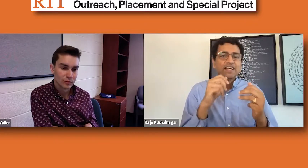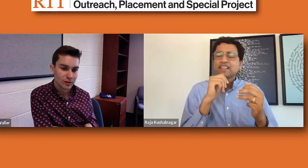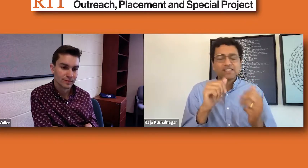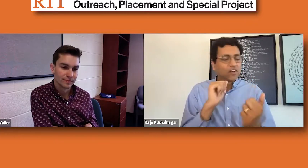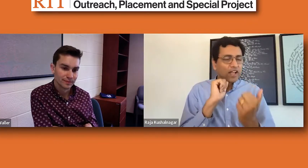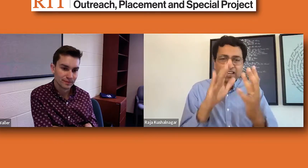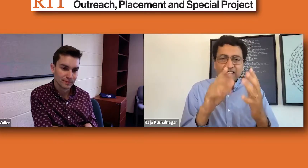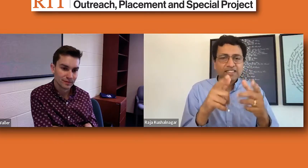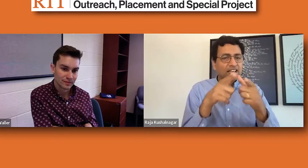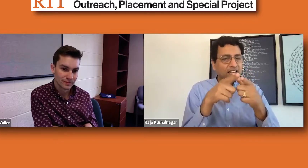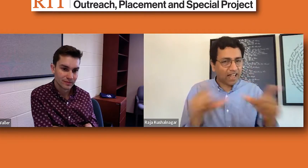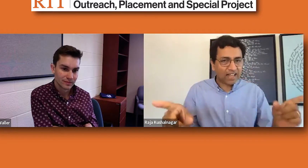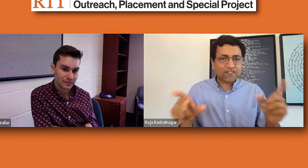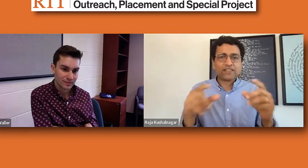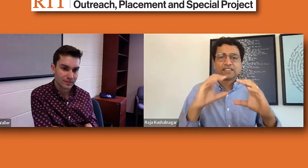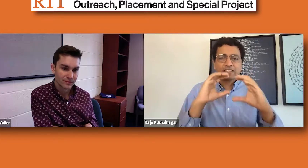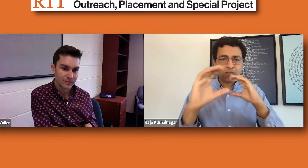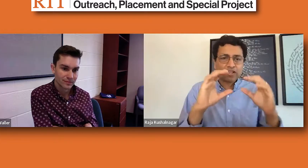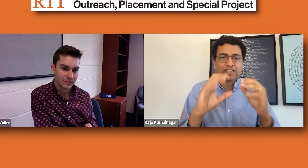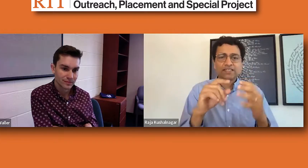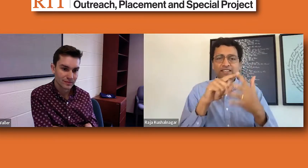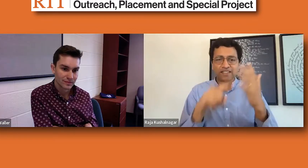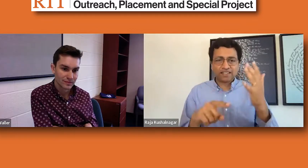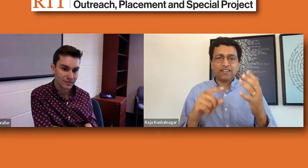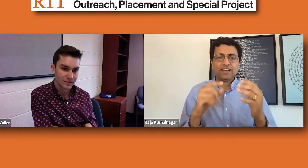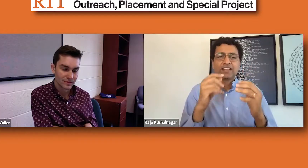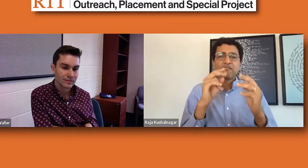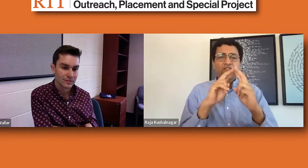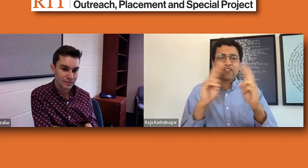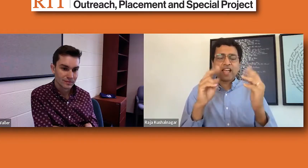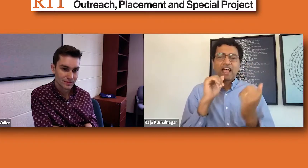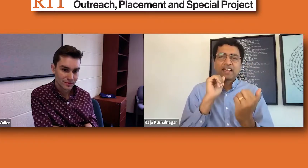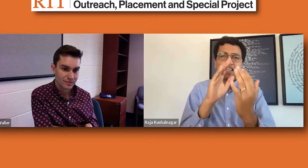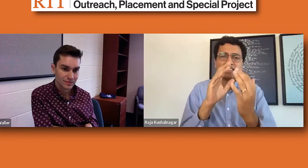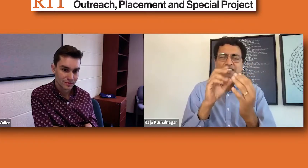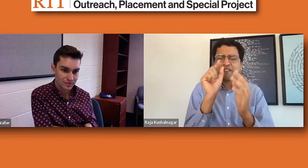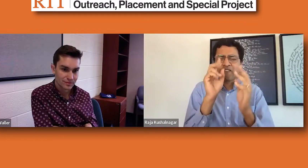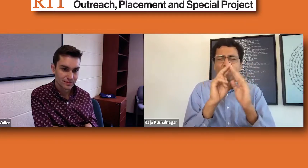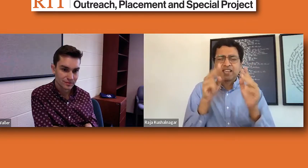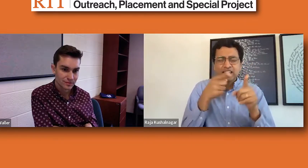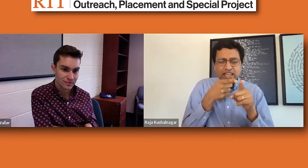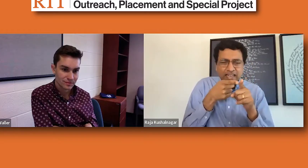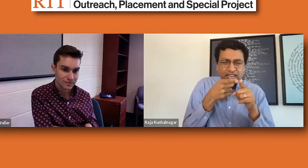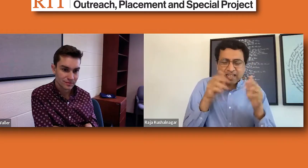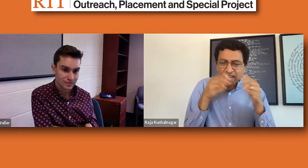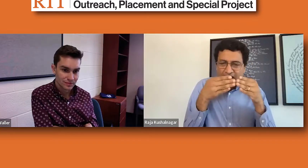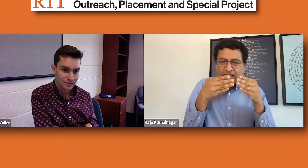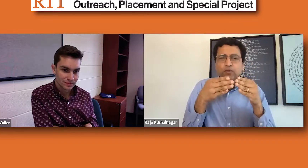It doesn't address any everyday challenges of language communication barriers. Right.